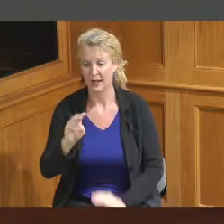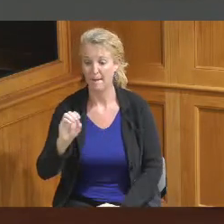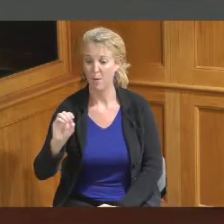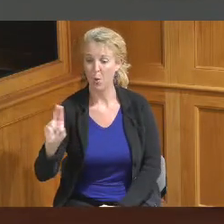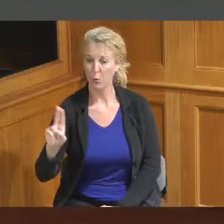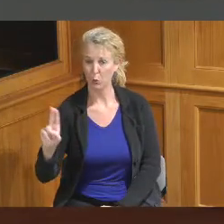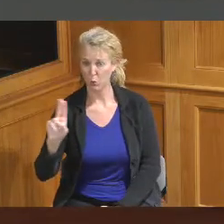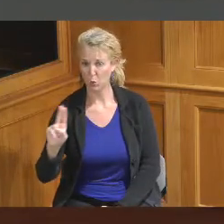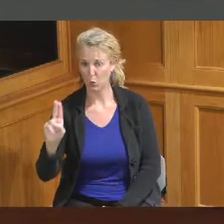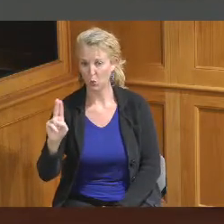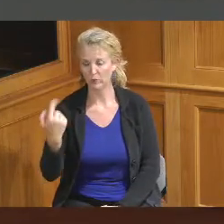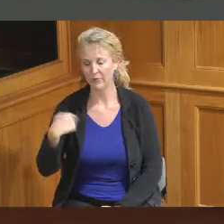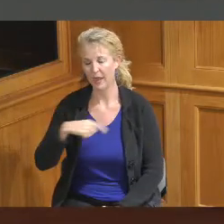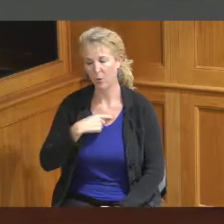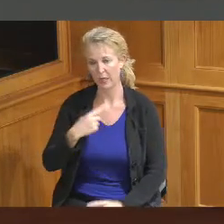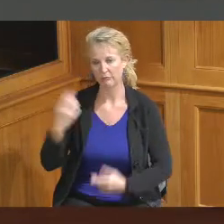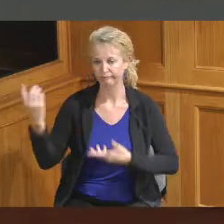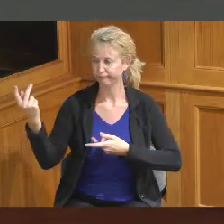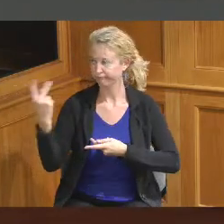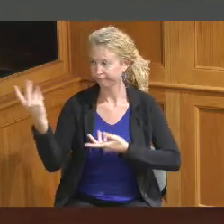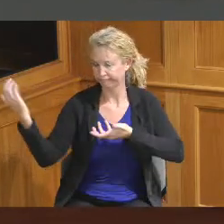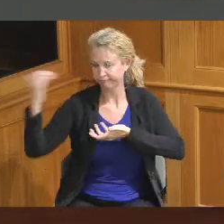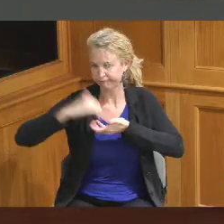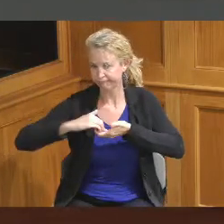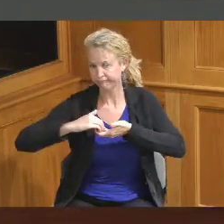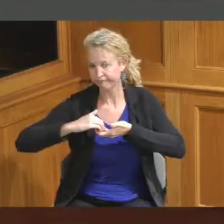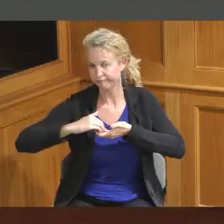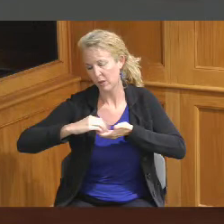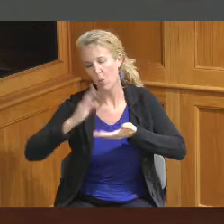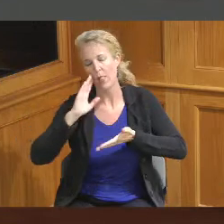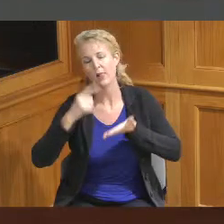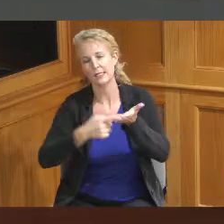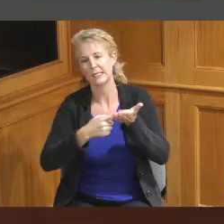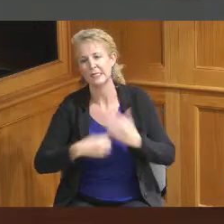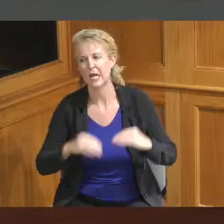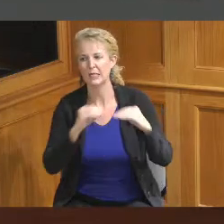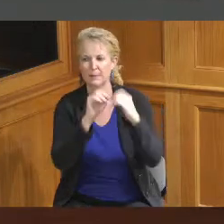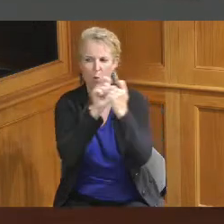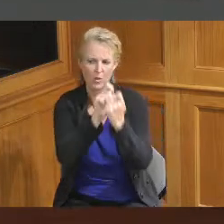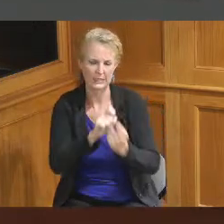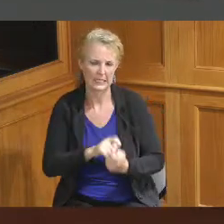between us and LISC that will talk about kind of the the the rules of the road if you will in